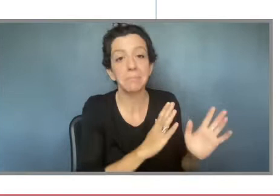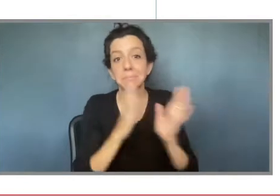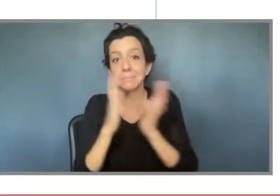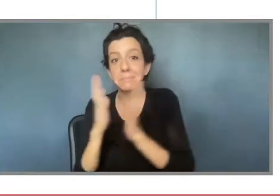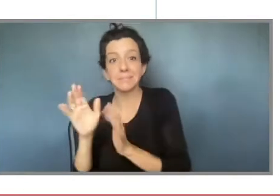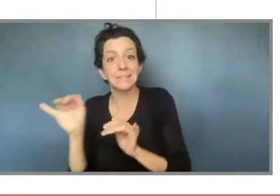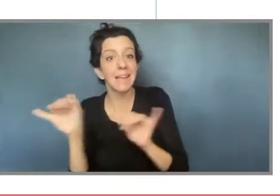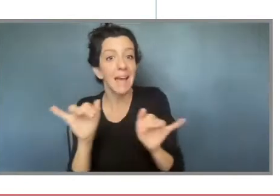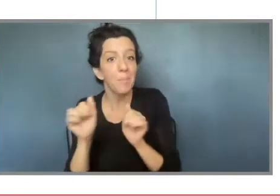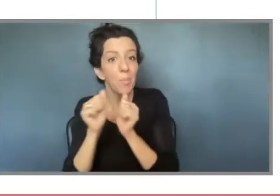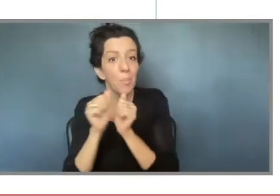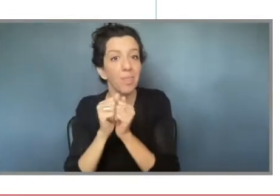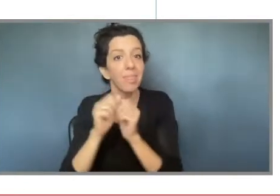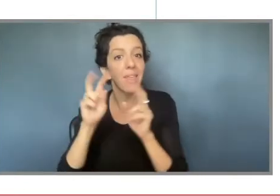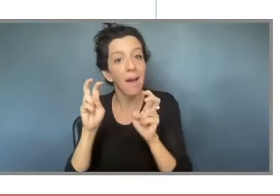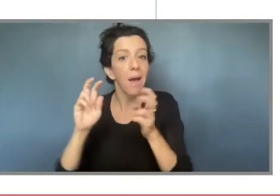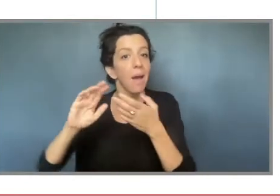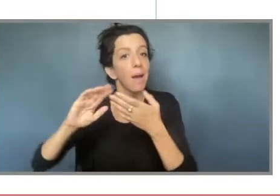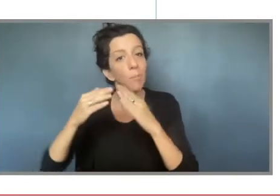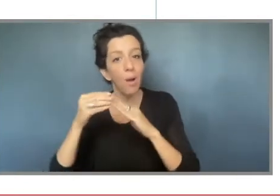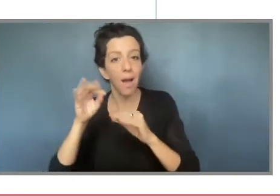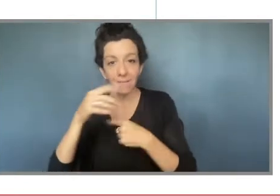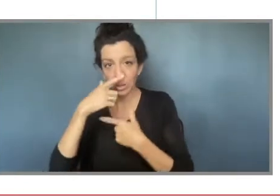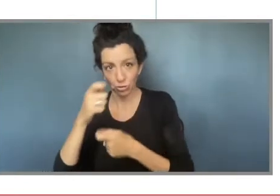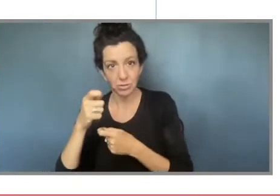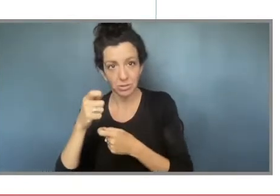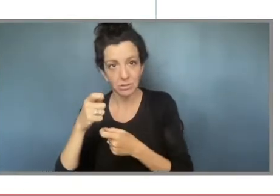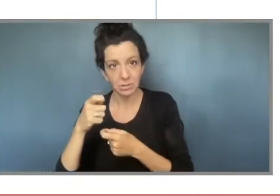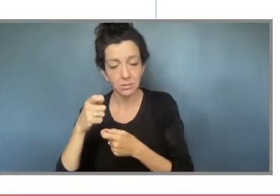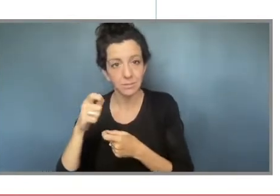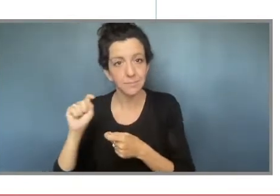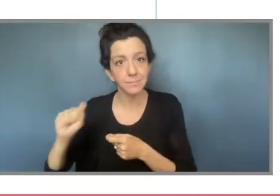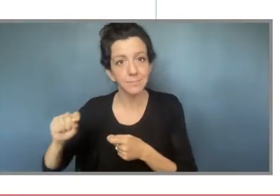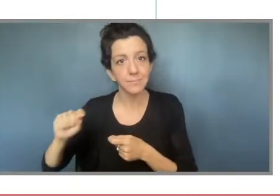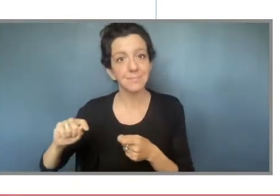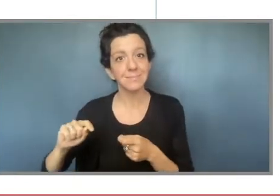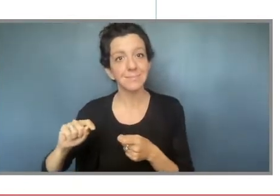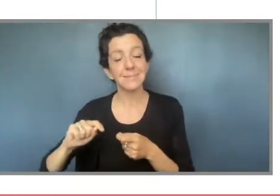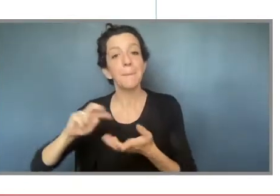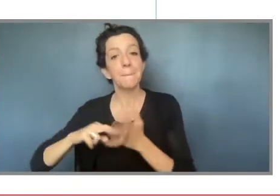Studio: same with community of interest it's different in that a Community a community of folks has a social or economic.